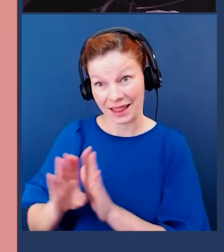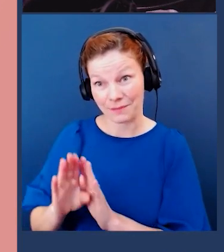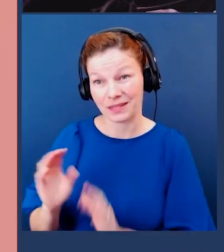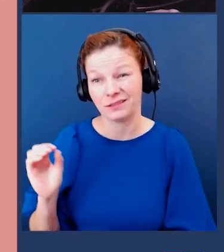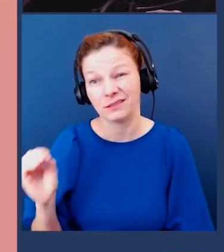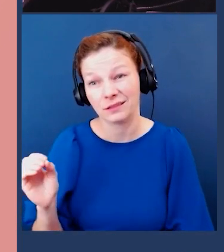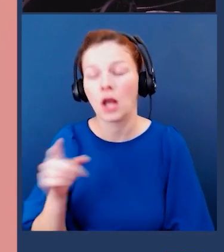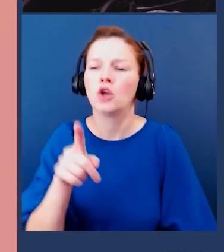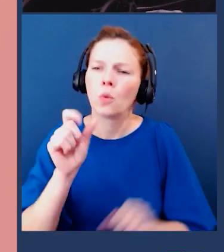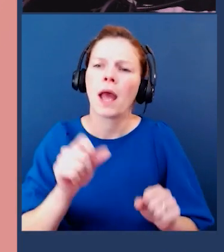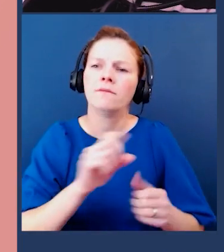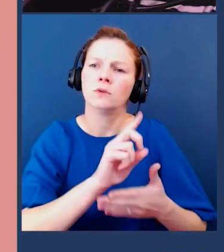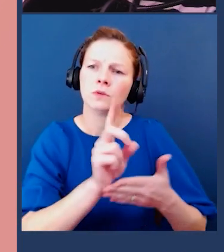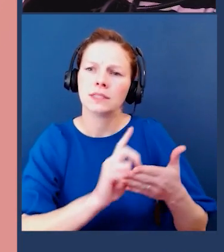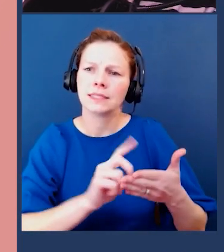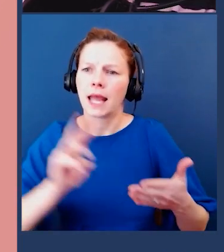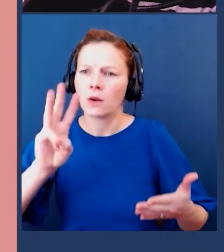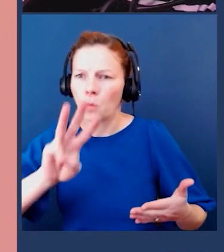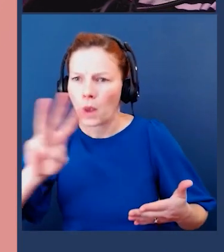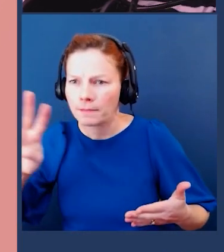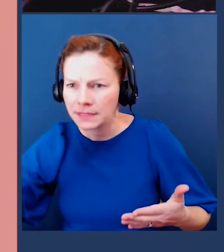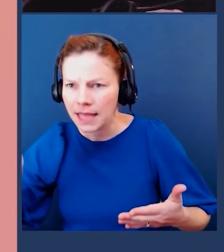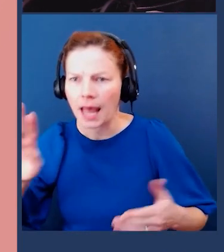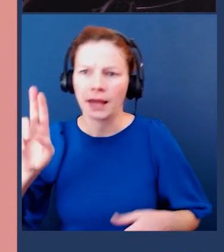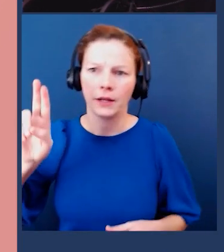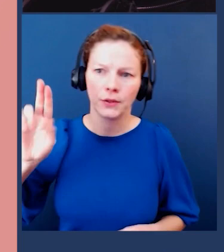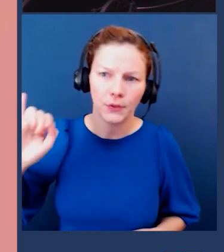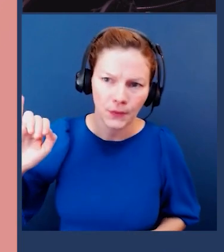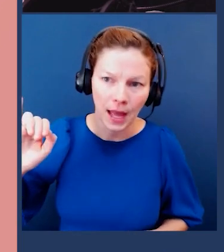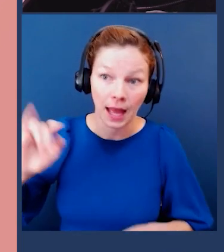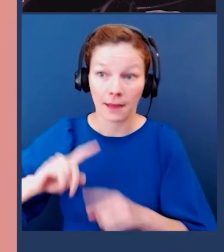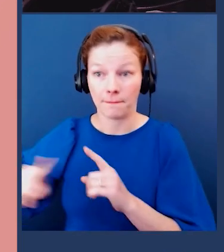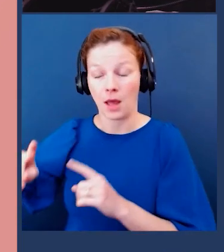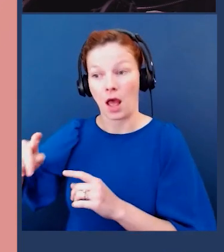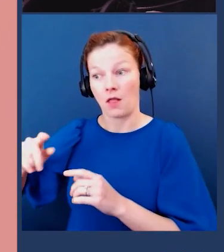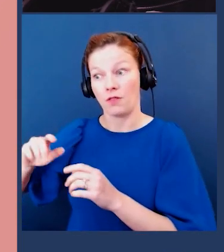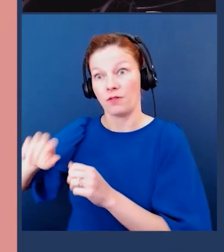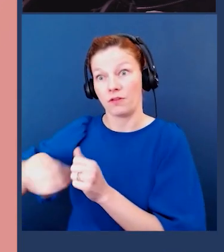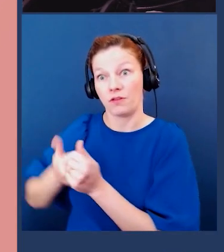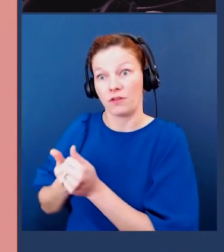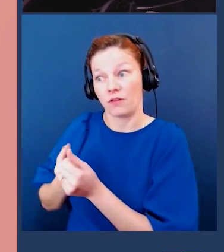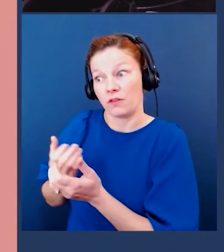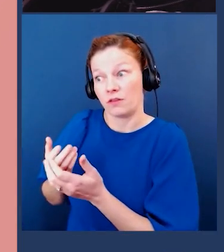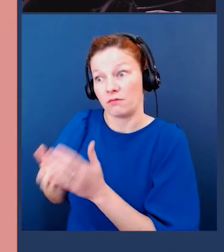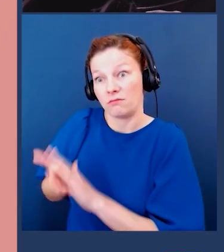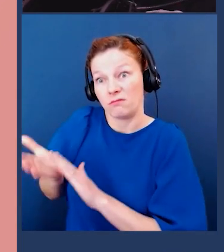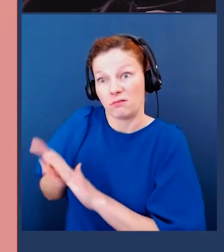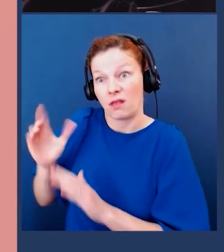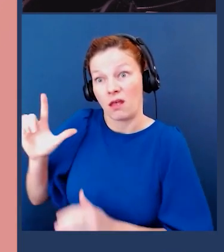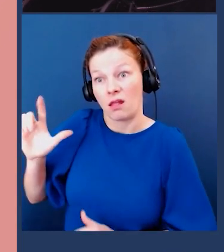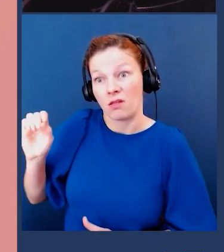and the UI, but from like the logic perspective, basically already built in and nothing else to do.